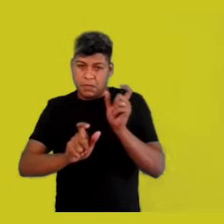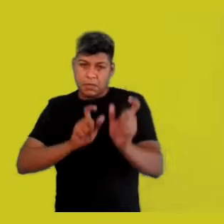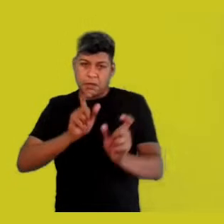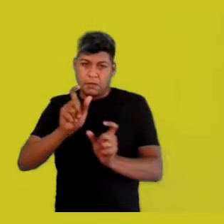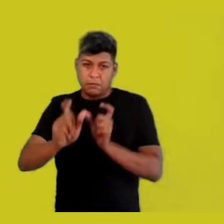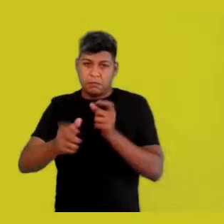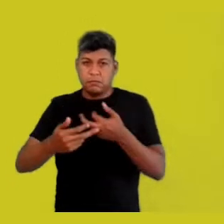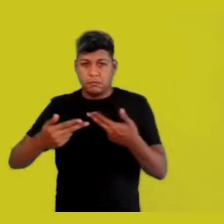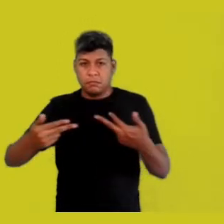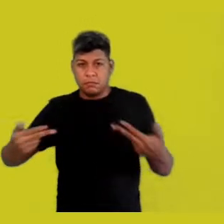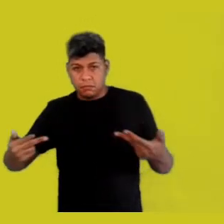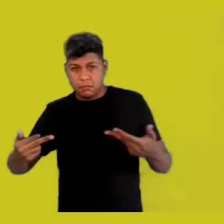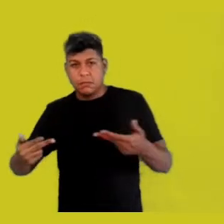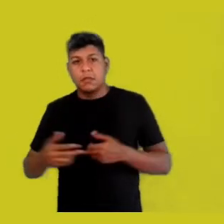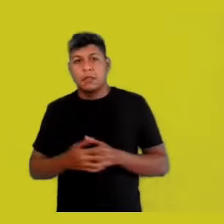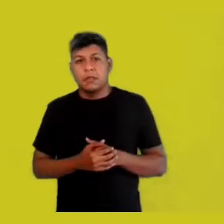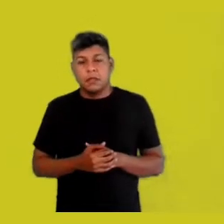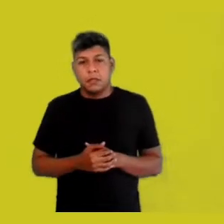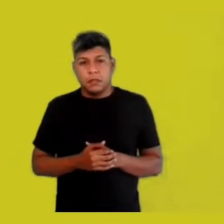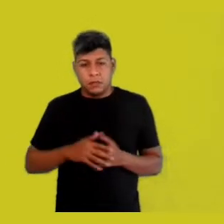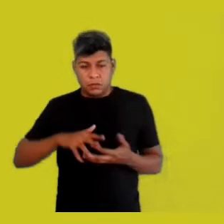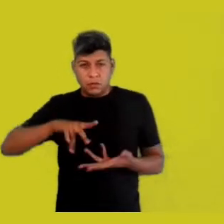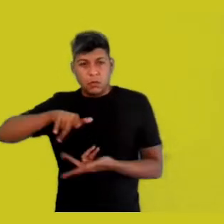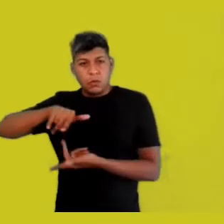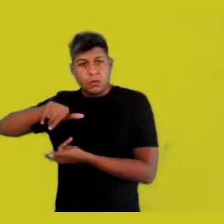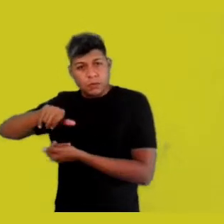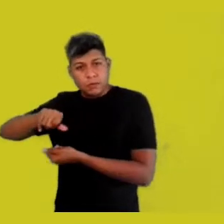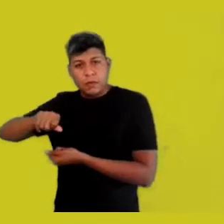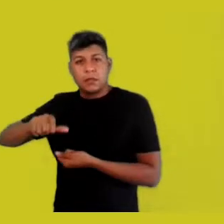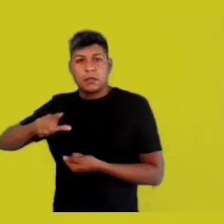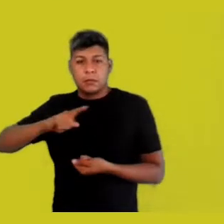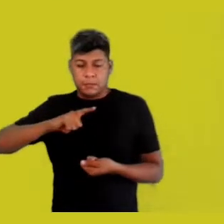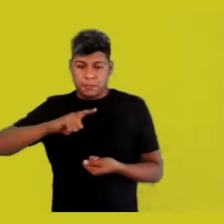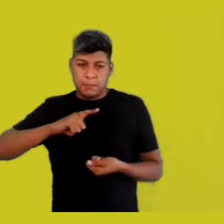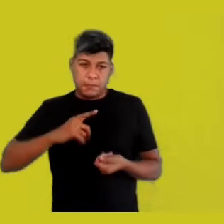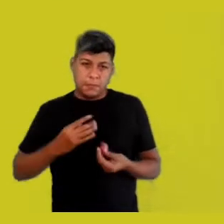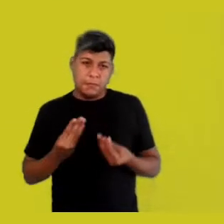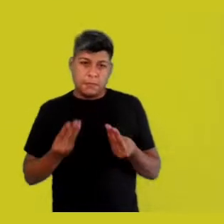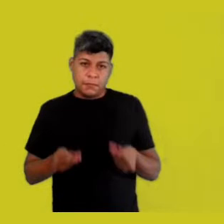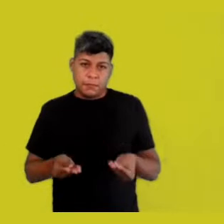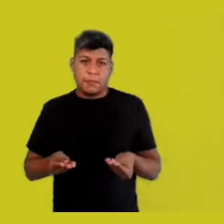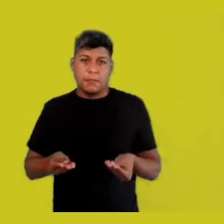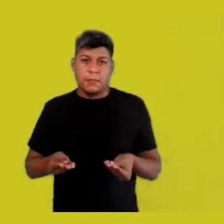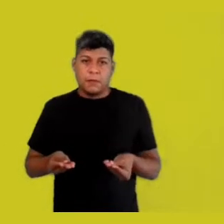approximations with the Umbanda, Candomblé and so many other universes,